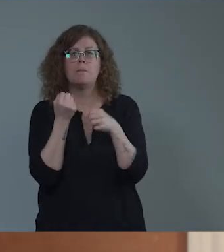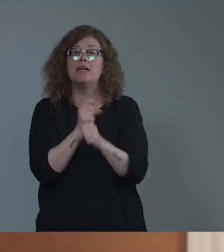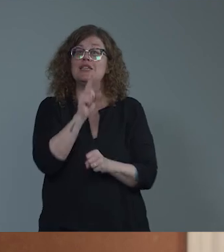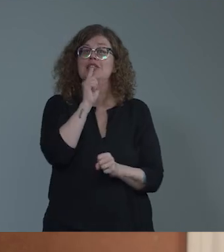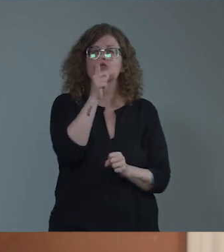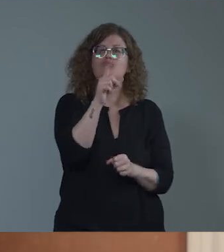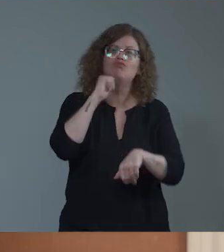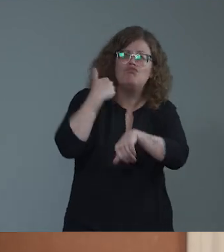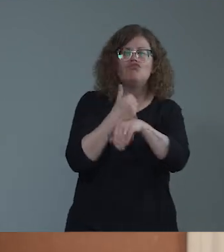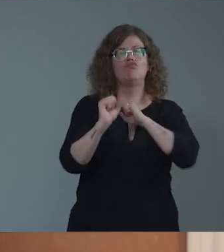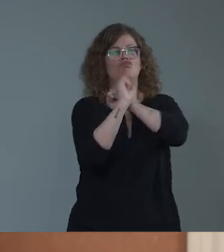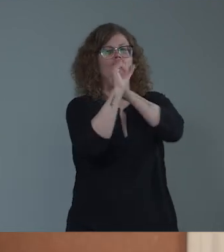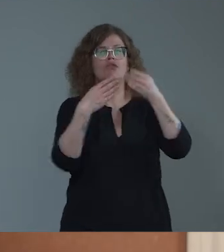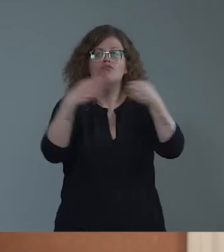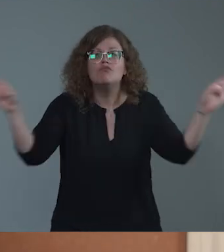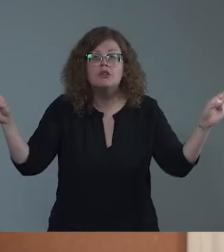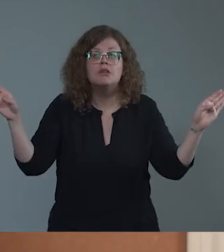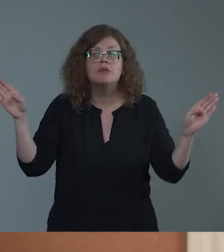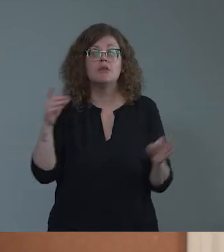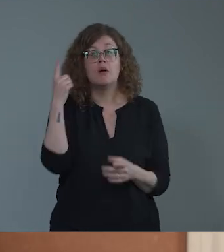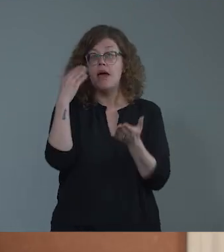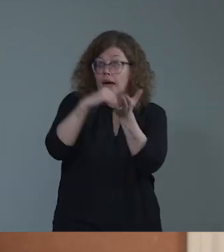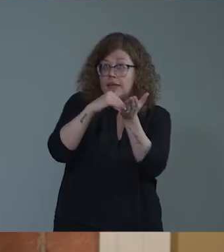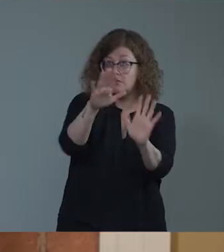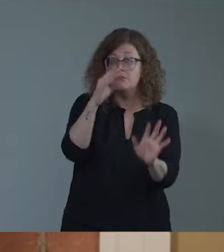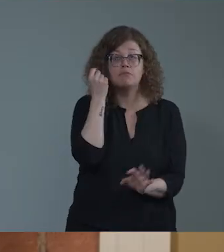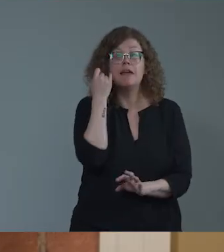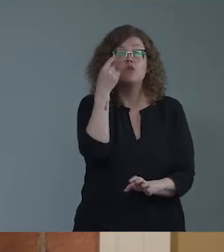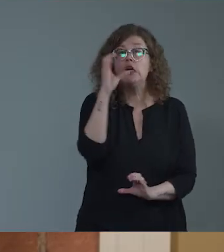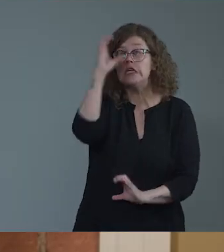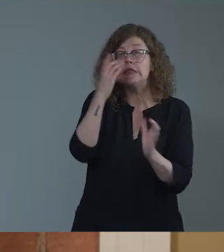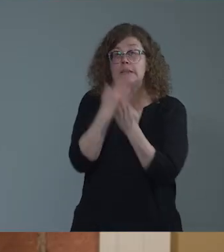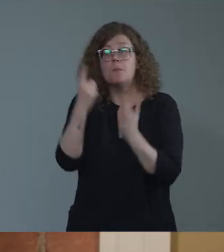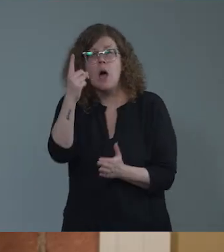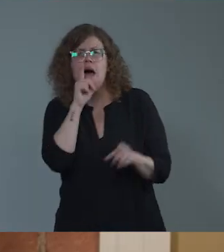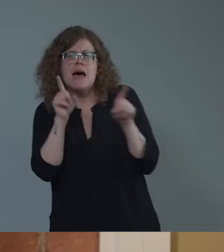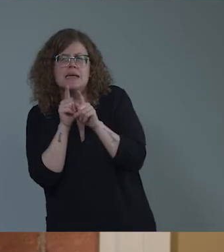you've created your call to artists, you want to make sure that you distribute it broadly. So again, if you're looking for someone hyperlocal,